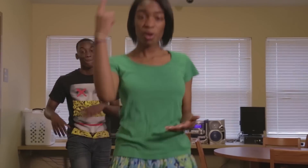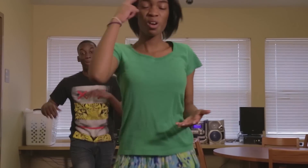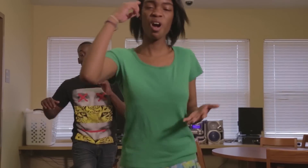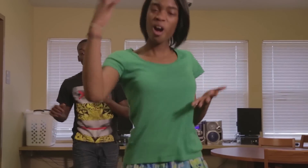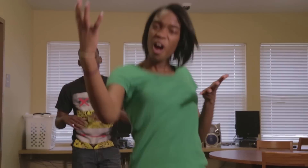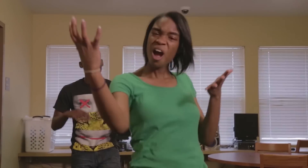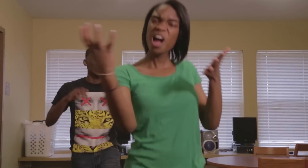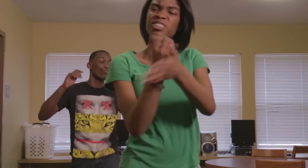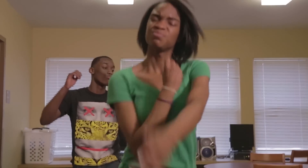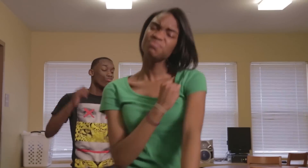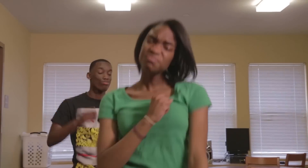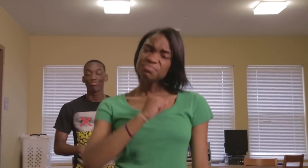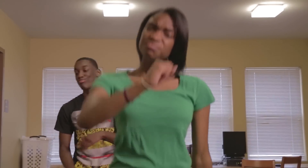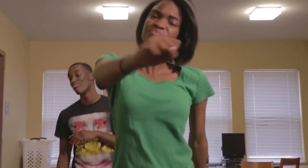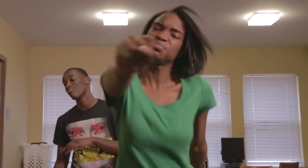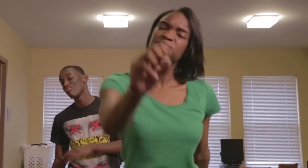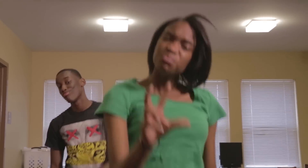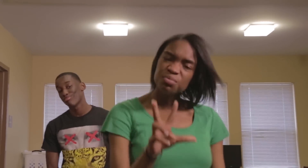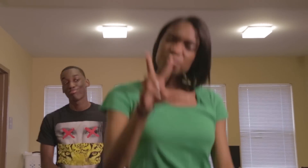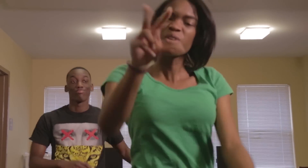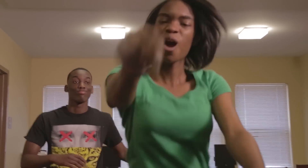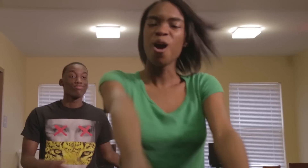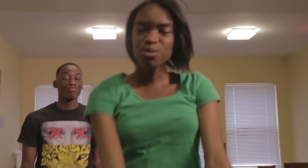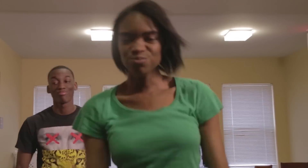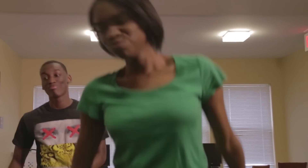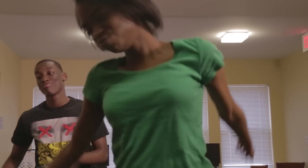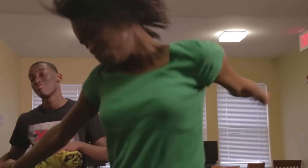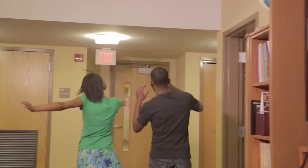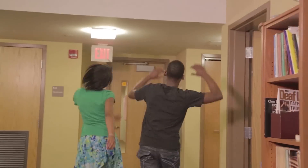No, please don't wake me now